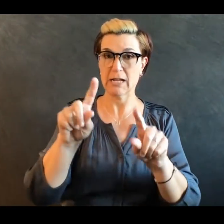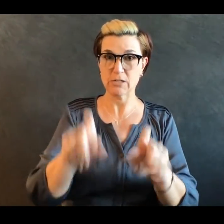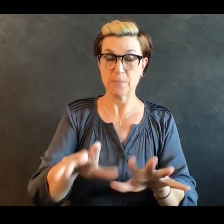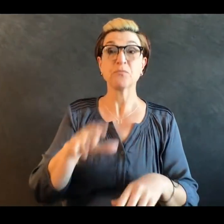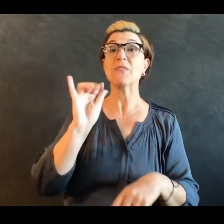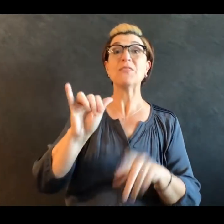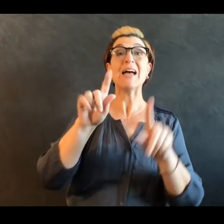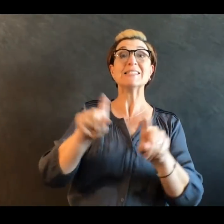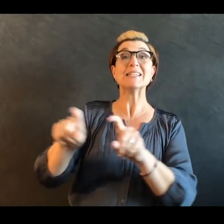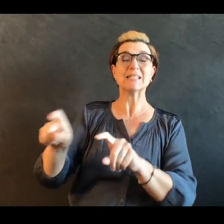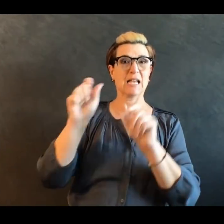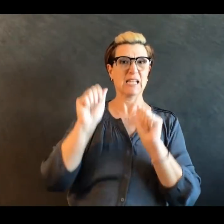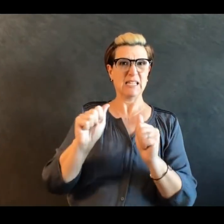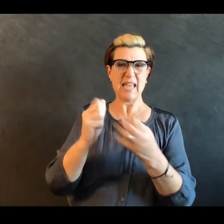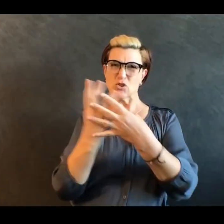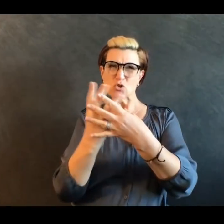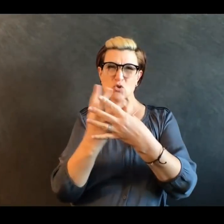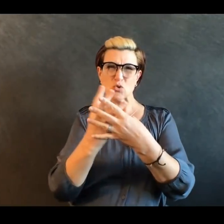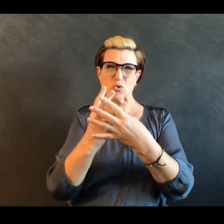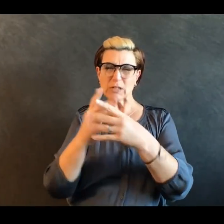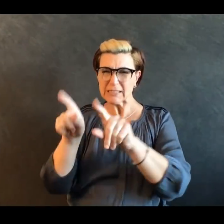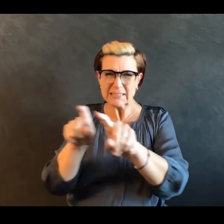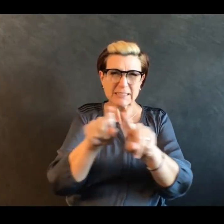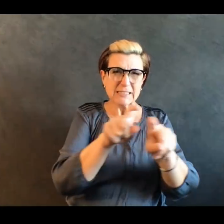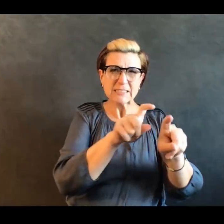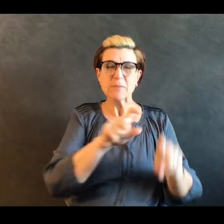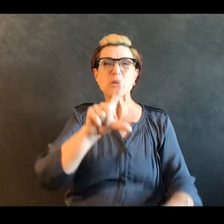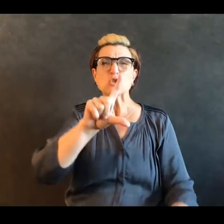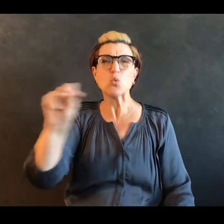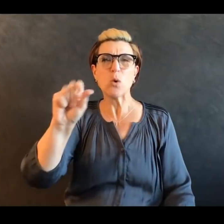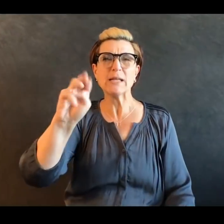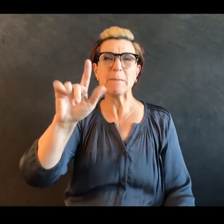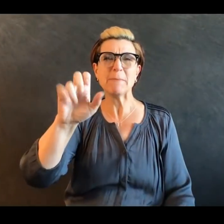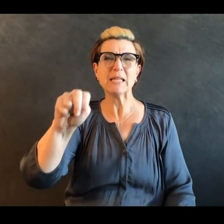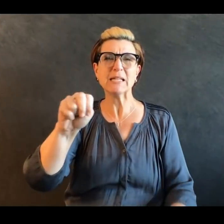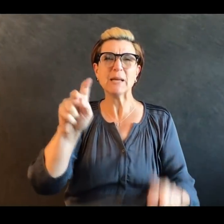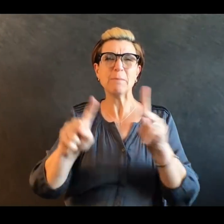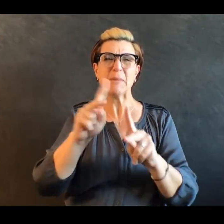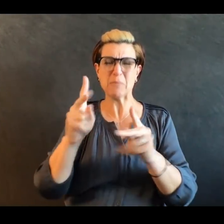million people in a matter of weeks my administration is also distributing vast